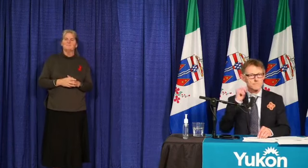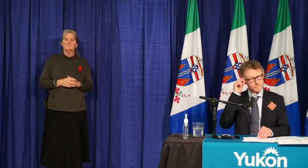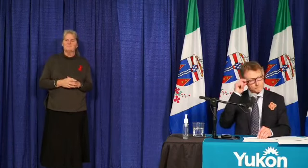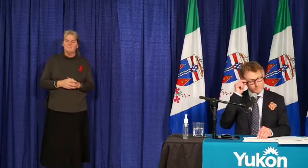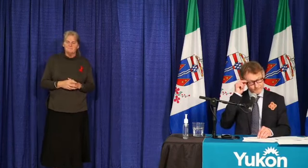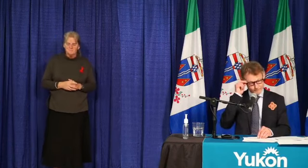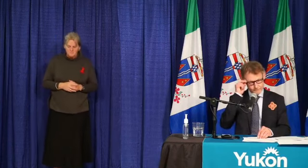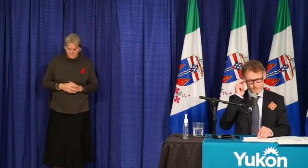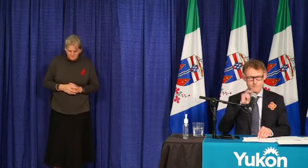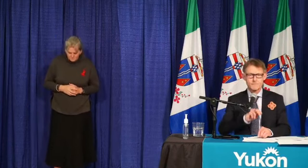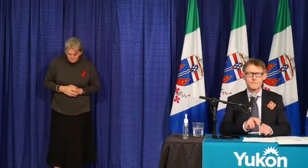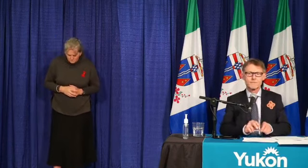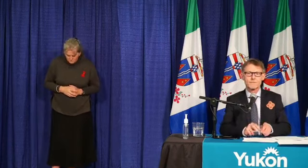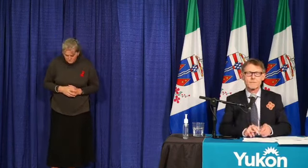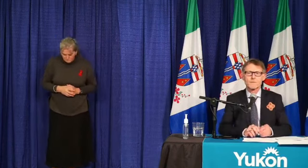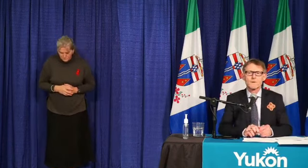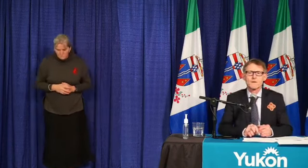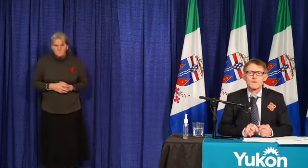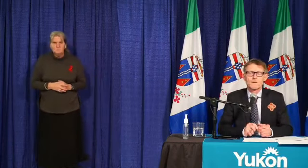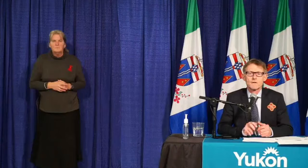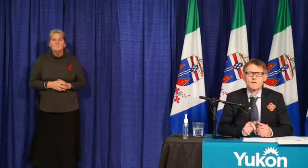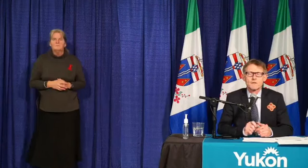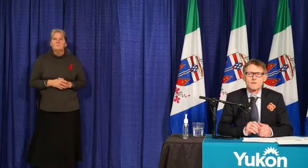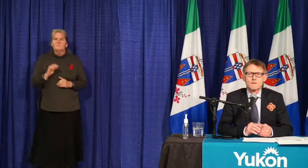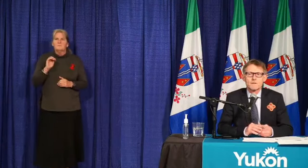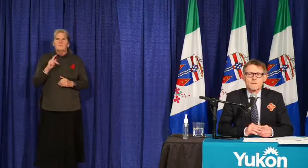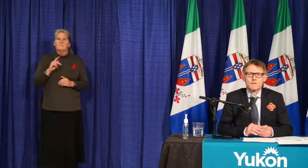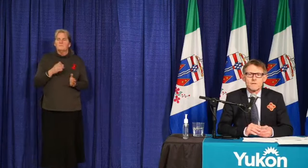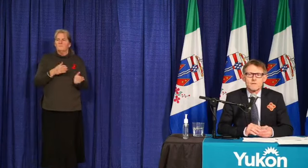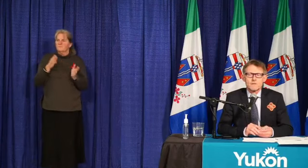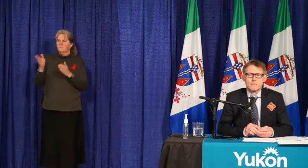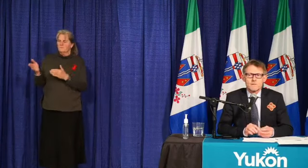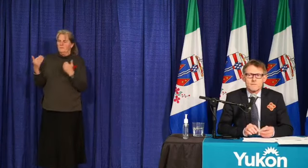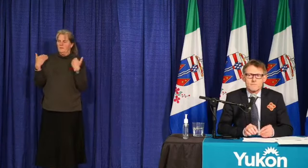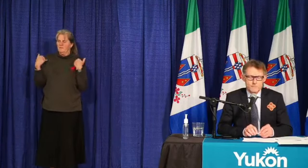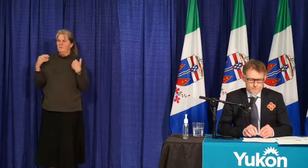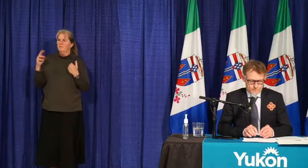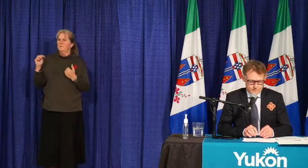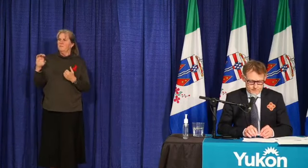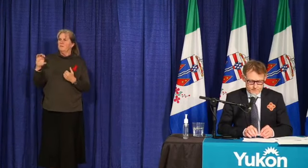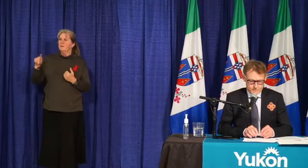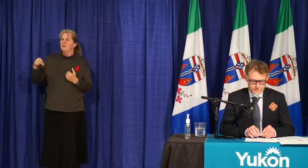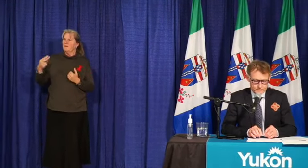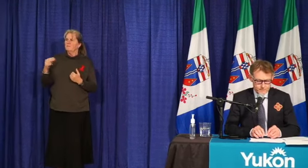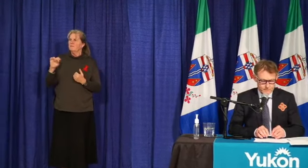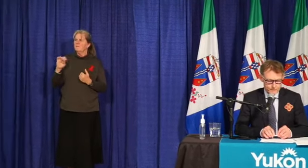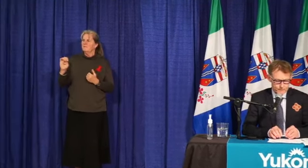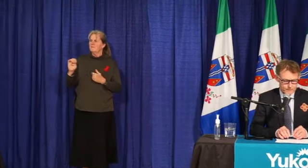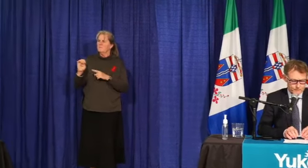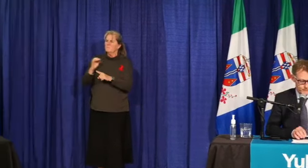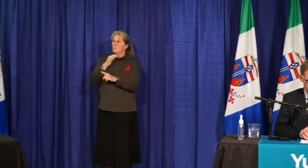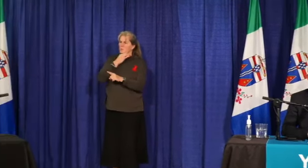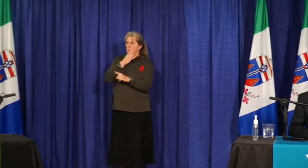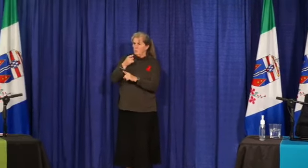Pat: yes, wecan. Please go ahead. Reporter: This is a question for Minister McPhee. I am wondering if you have any